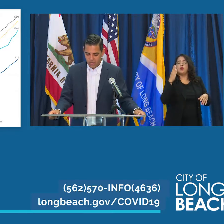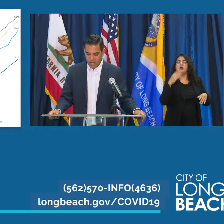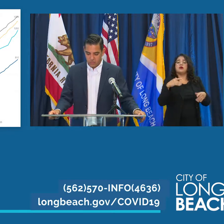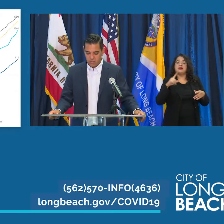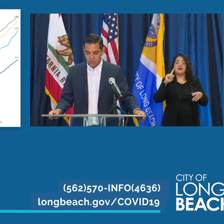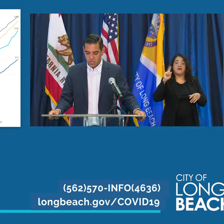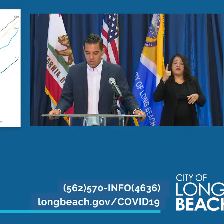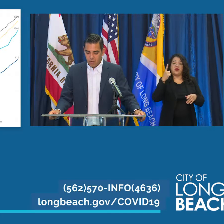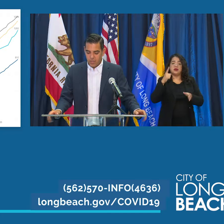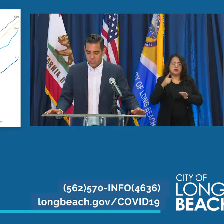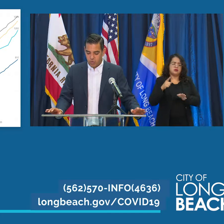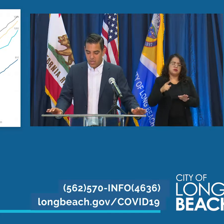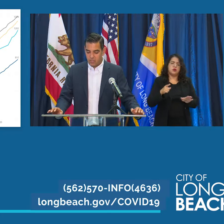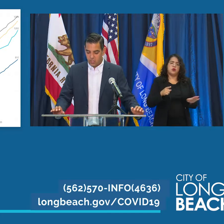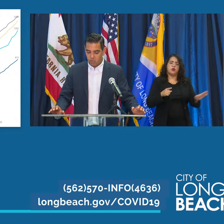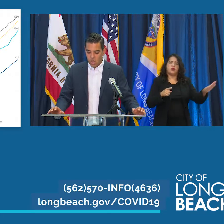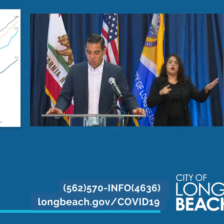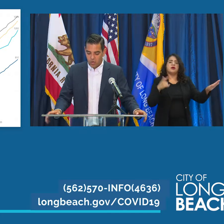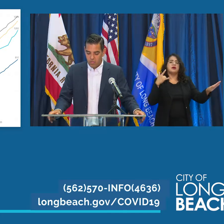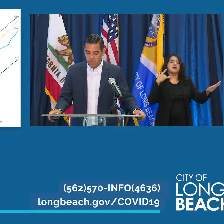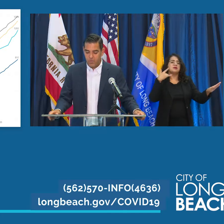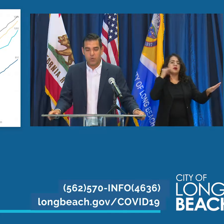thousand, but trends still lower than both the